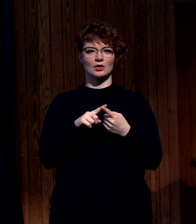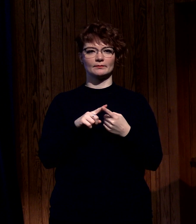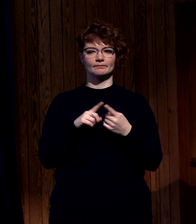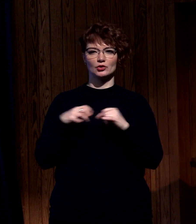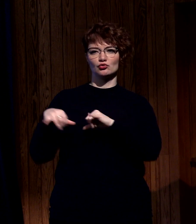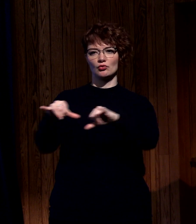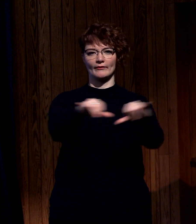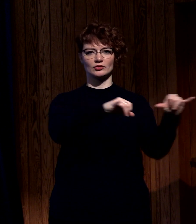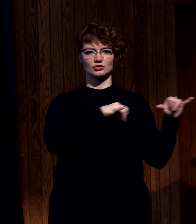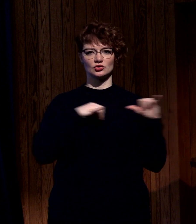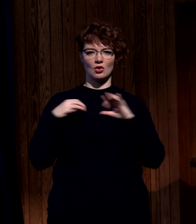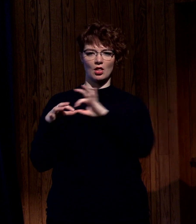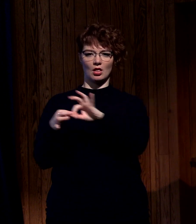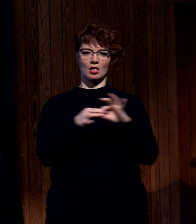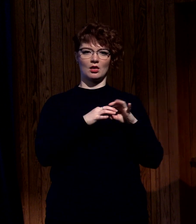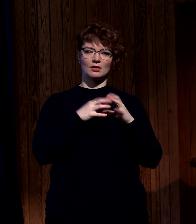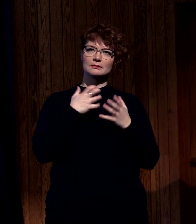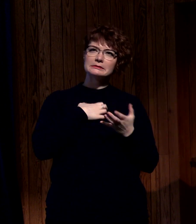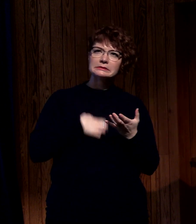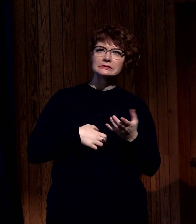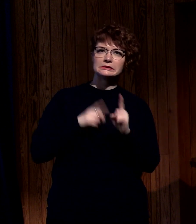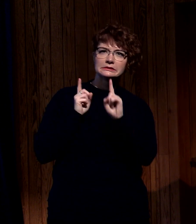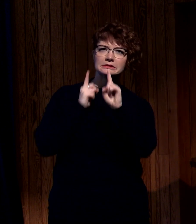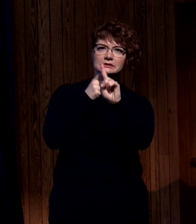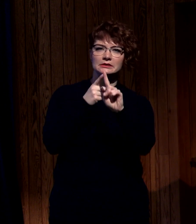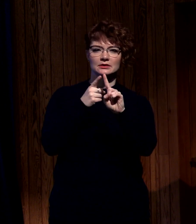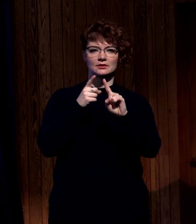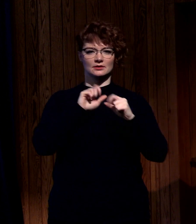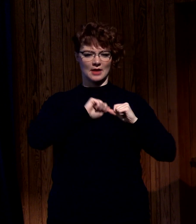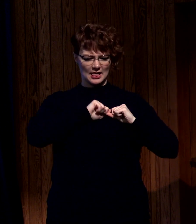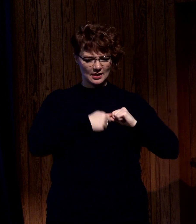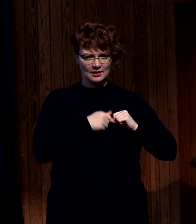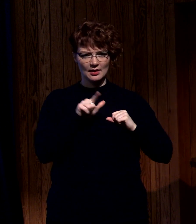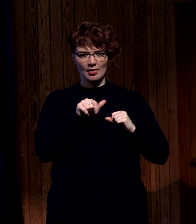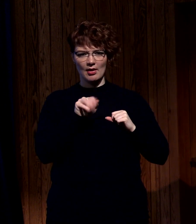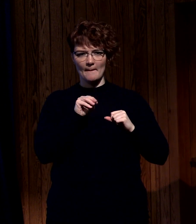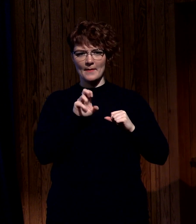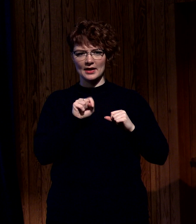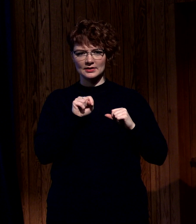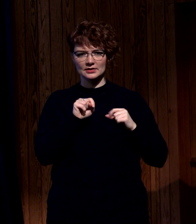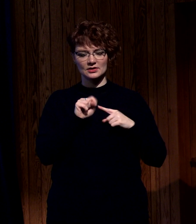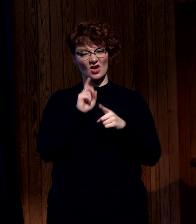or even lament. Now, it's very hard to become that ideal person